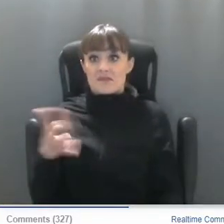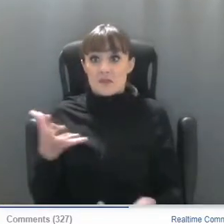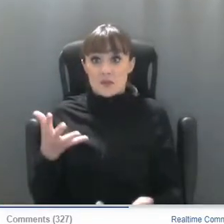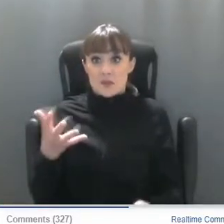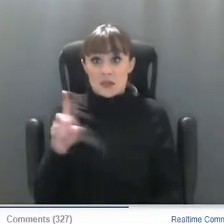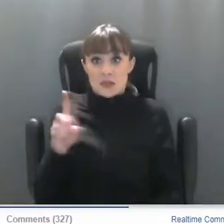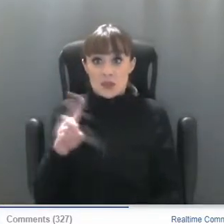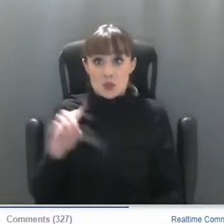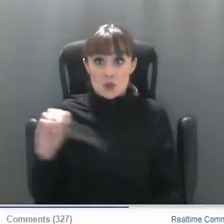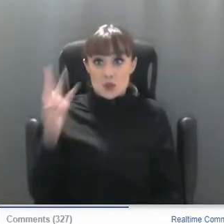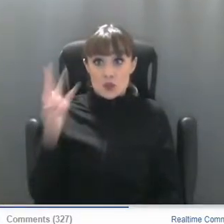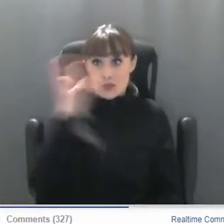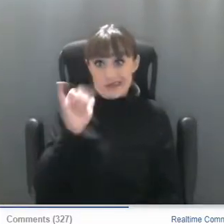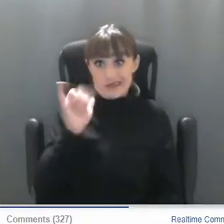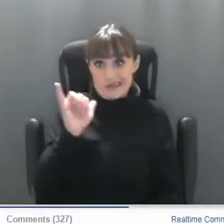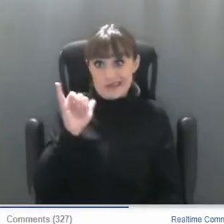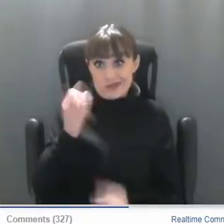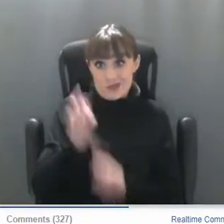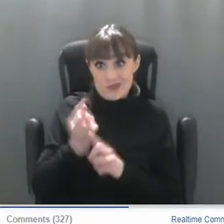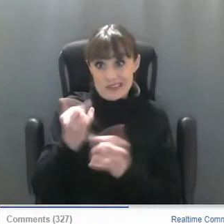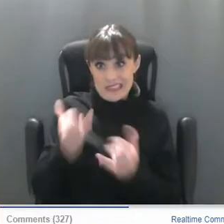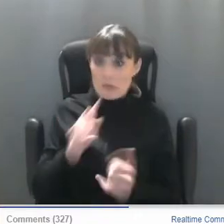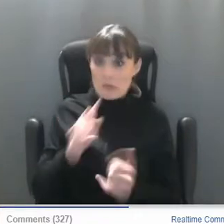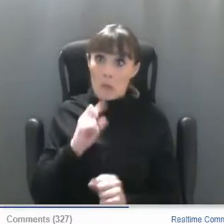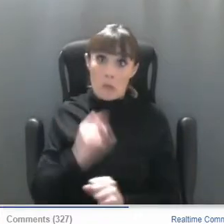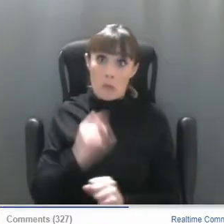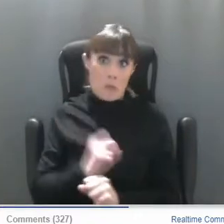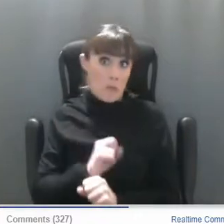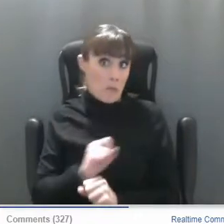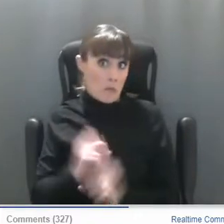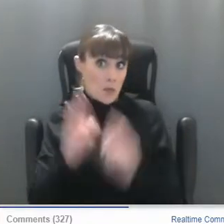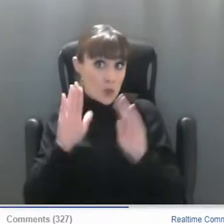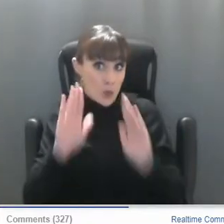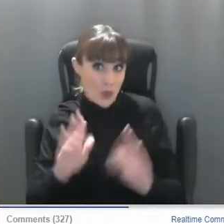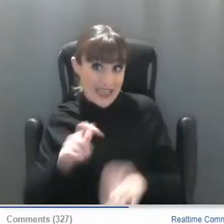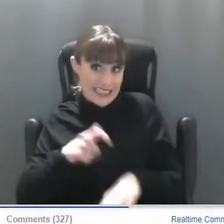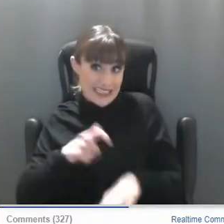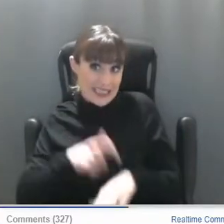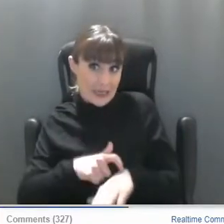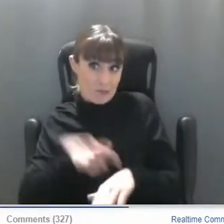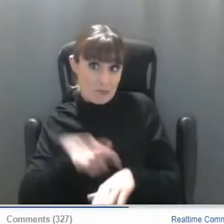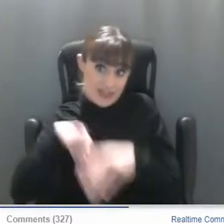just, actually a really great time to come. Because like I said, normally you'd